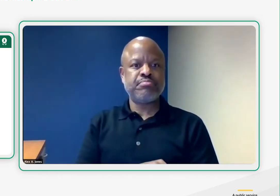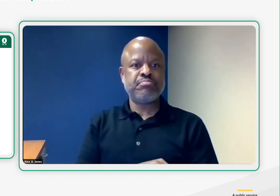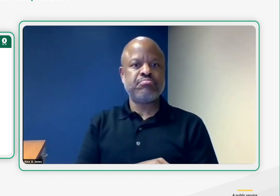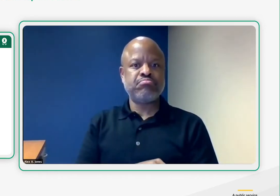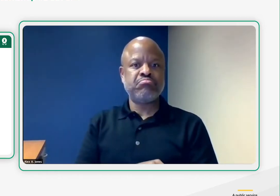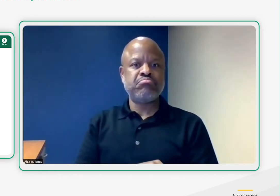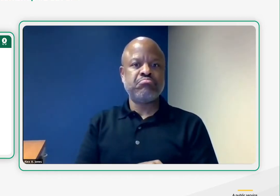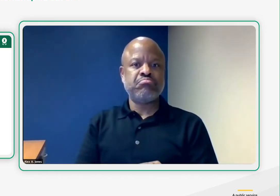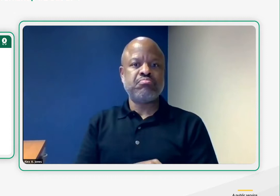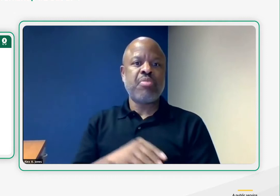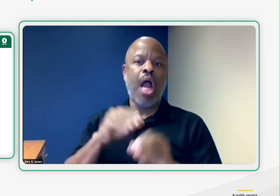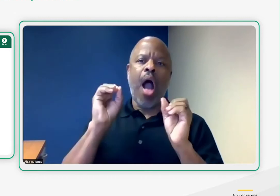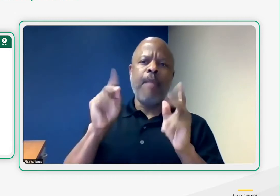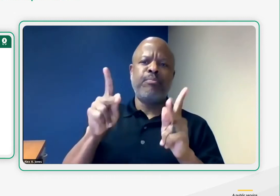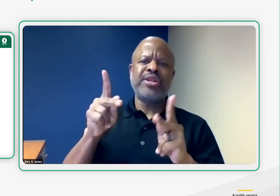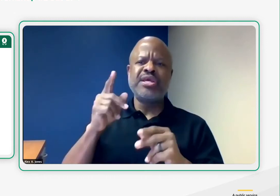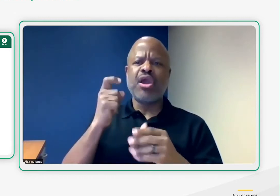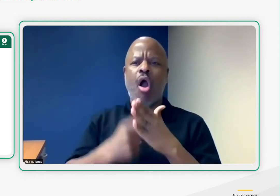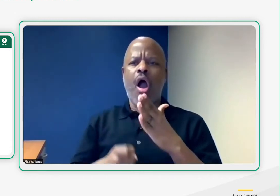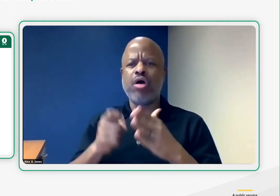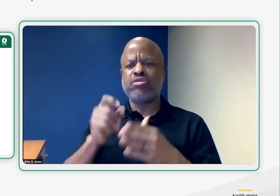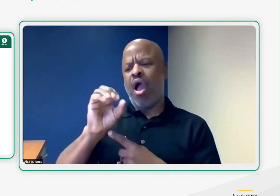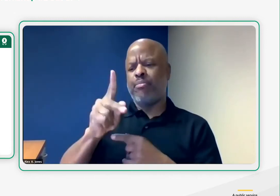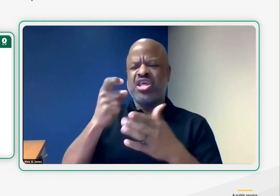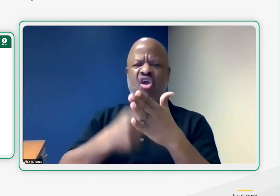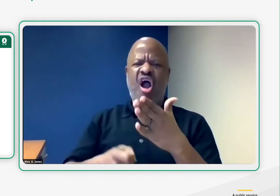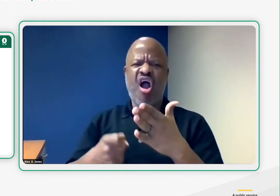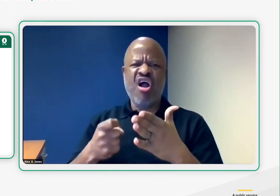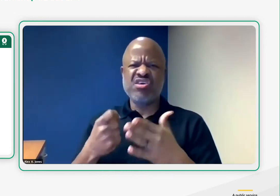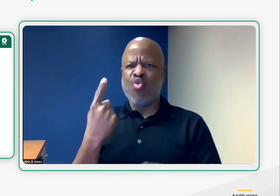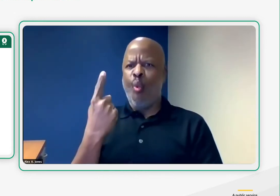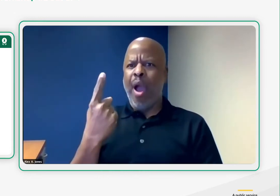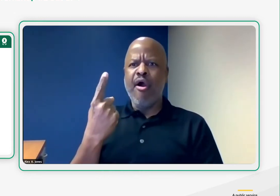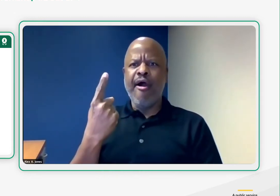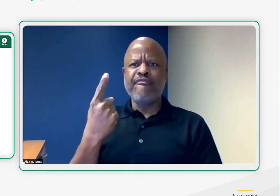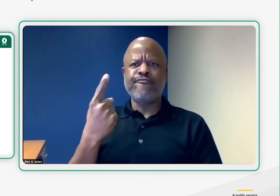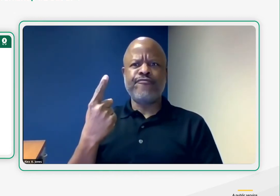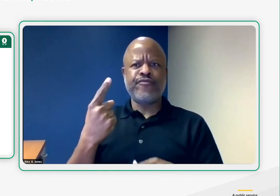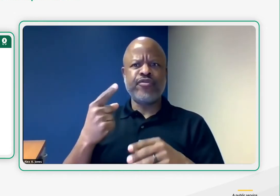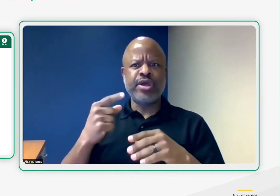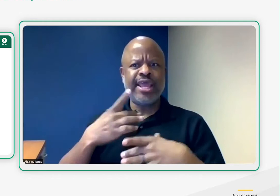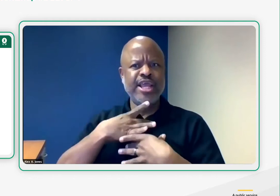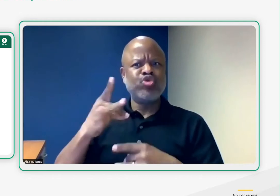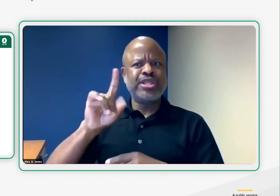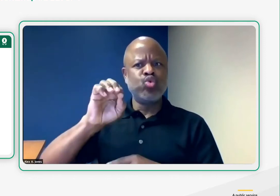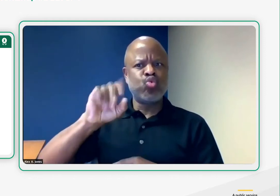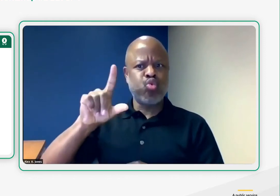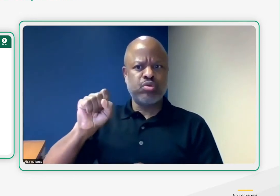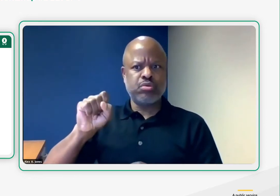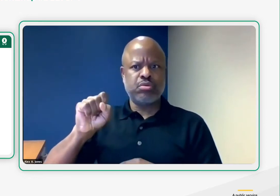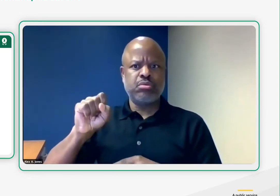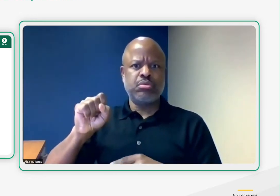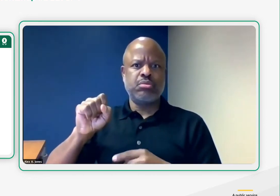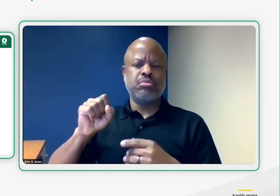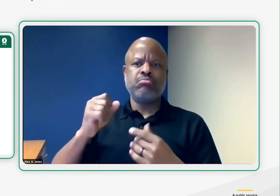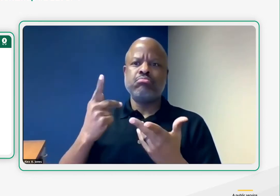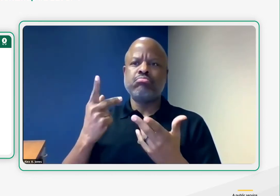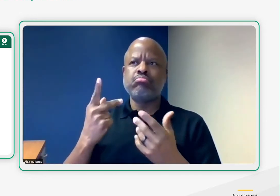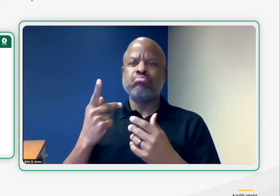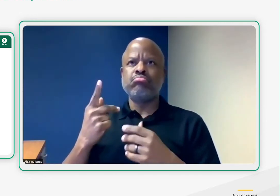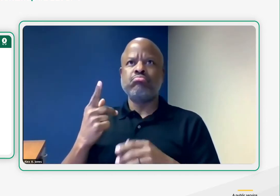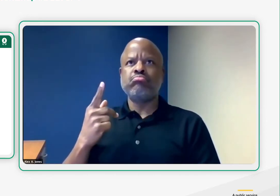So, this is talking about the opportunity cost.